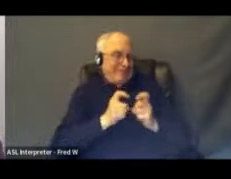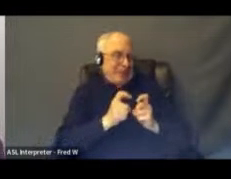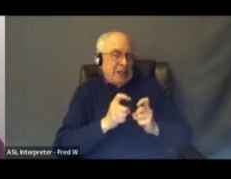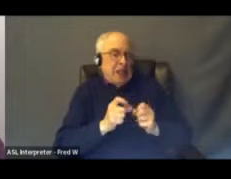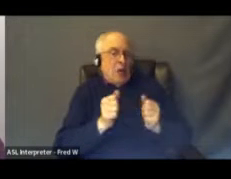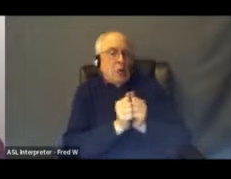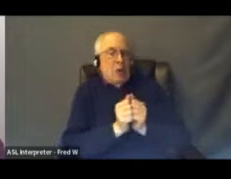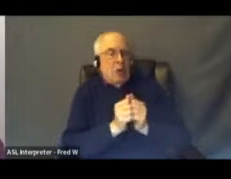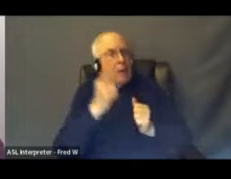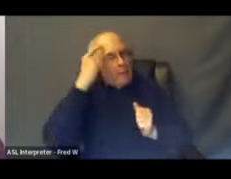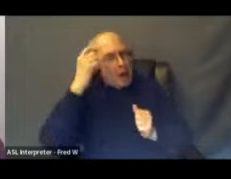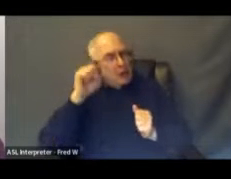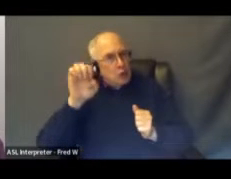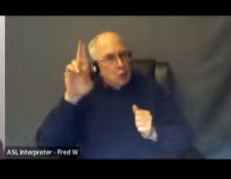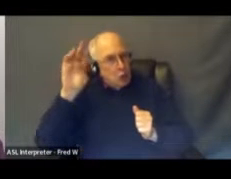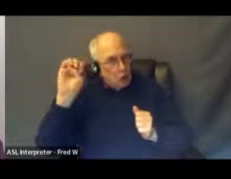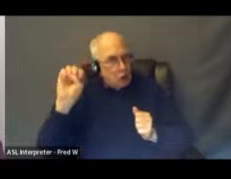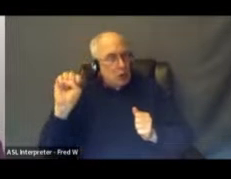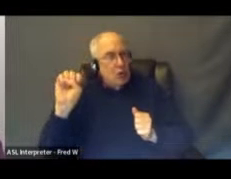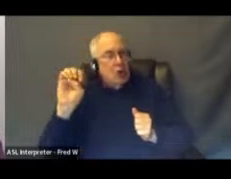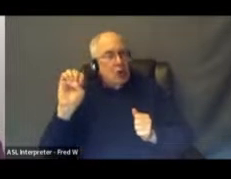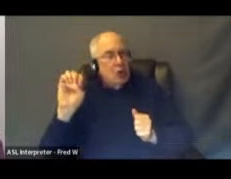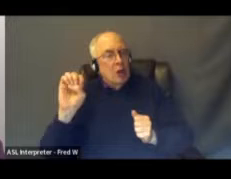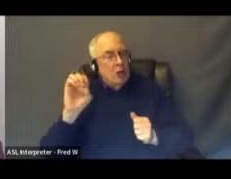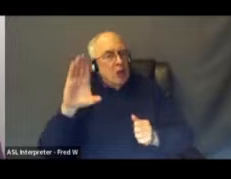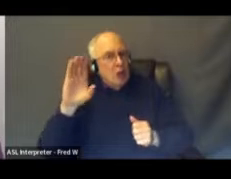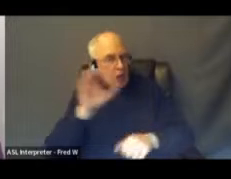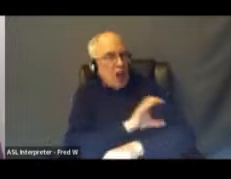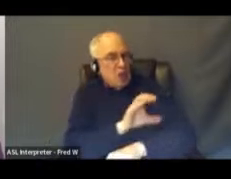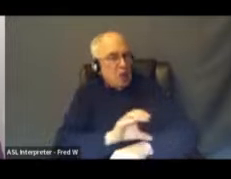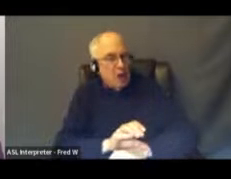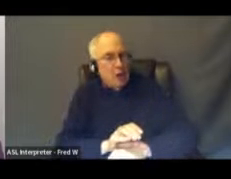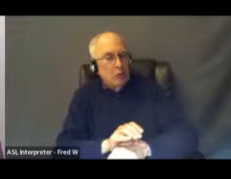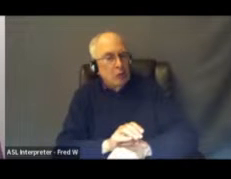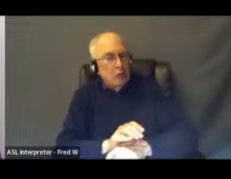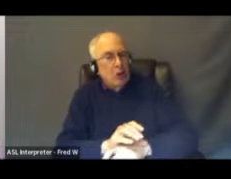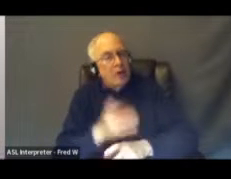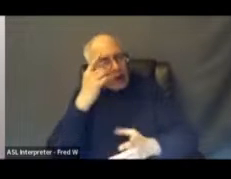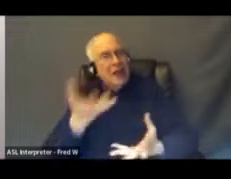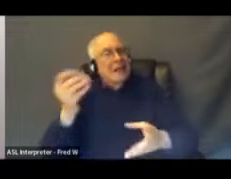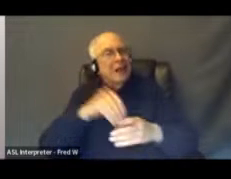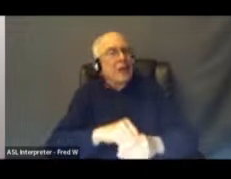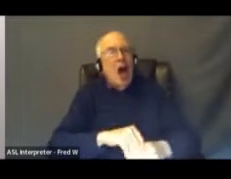to include non traumatic brain injuries, which I actually like to call internal injuries, because when talking to